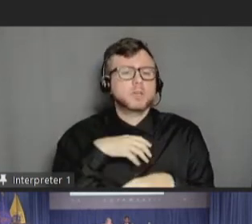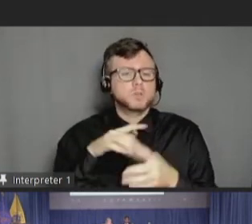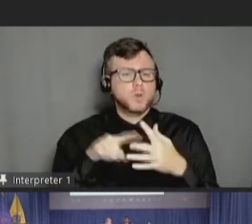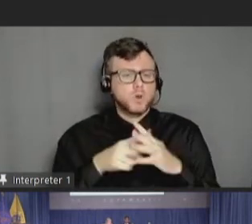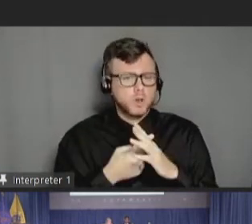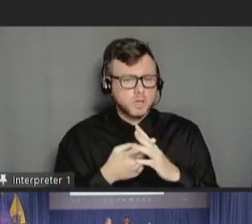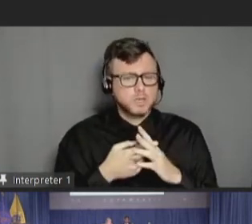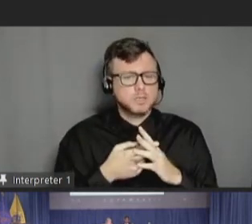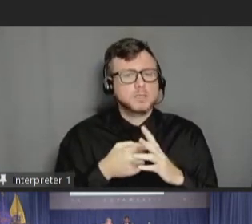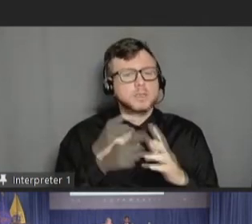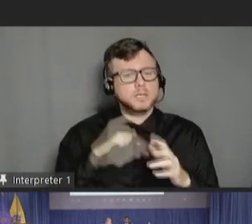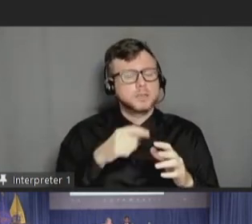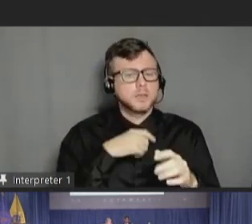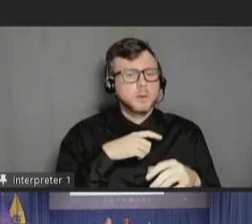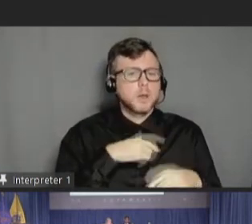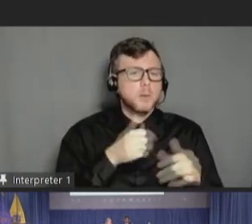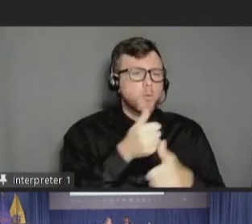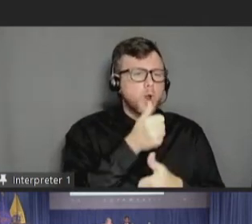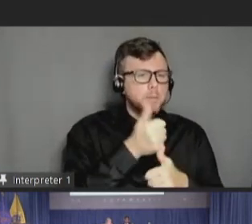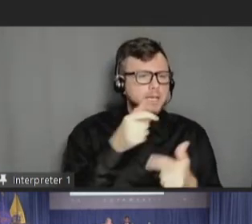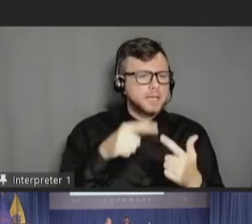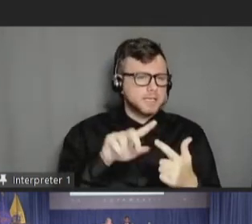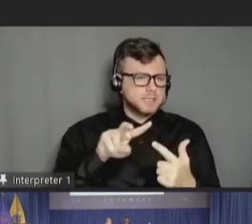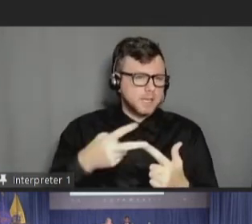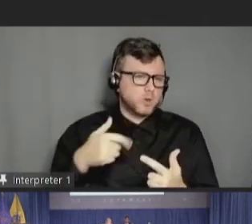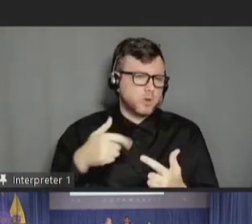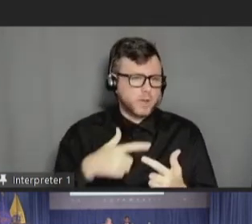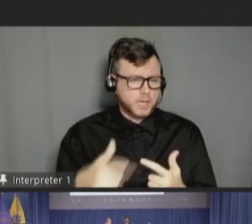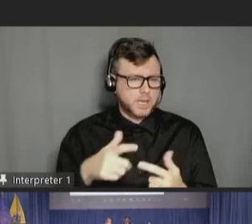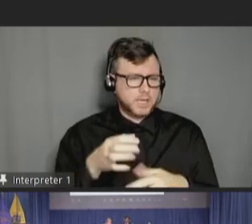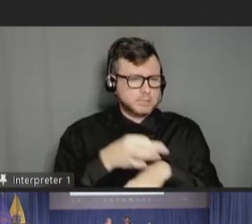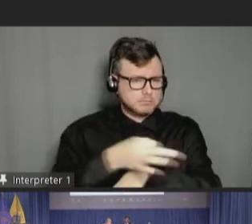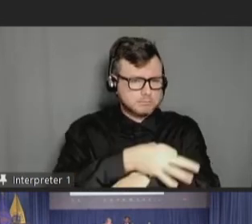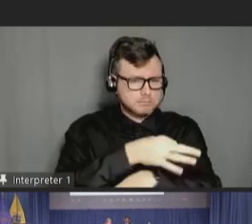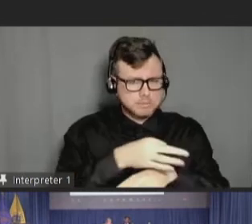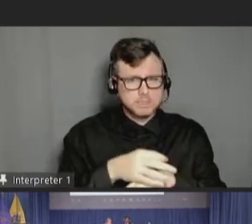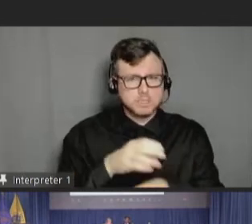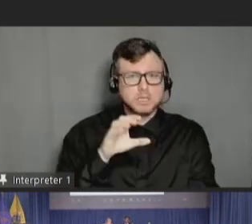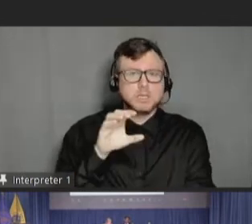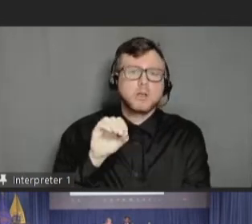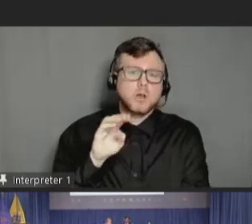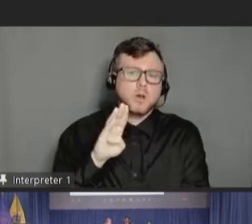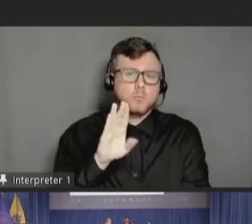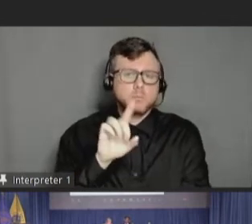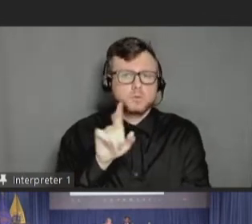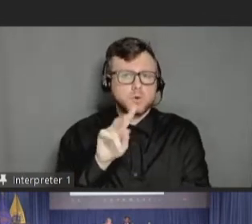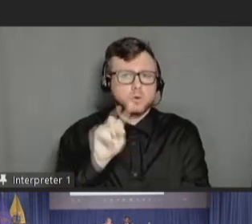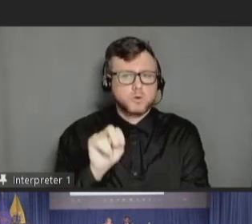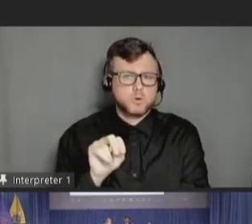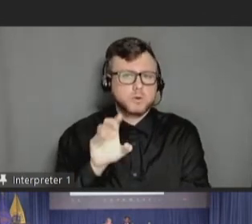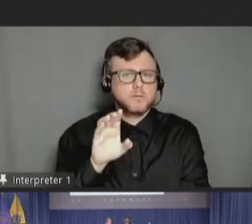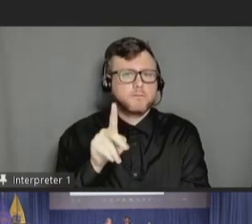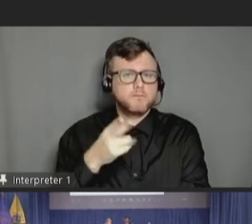syphilis lesions are cleared to a process called opsonophagocytosis. Next, please.